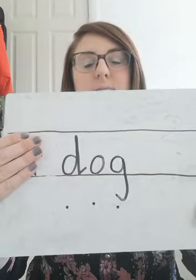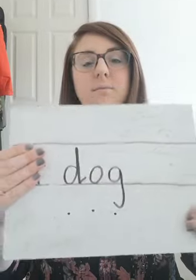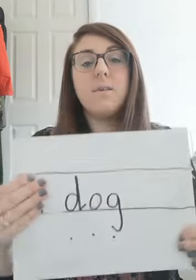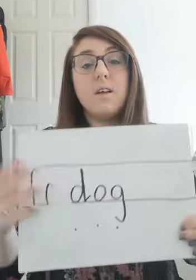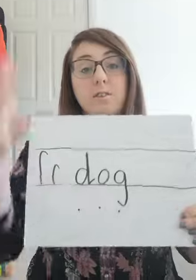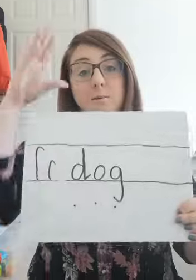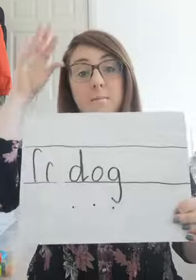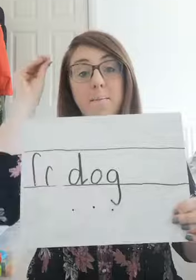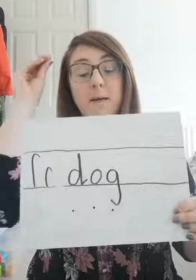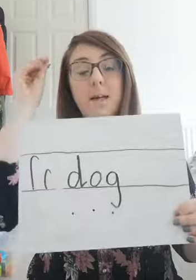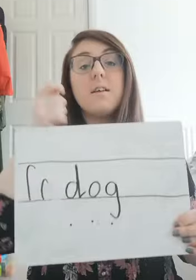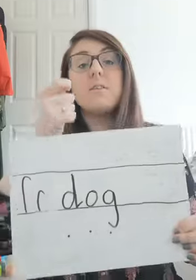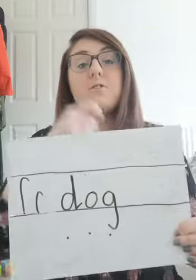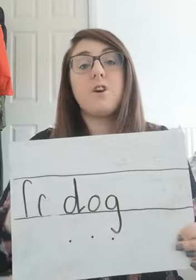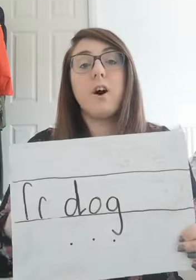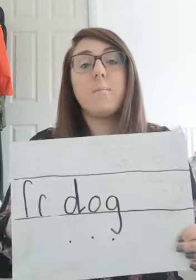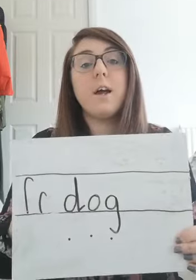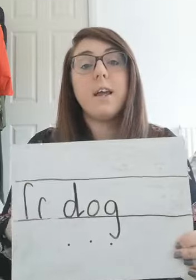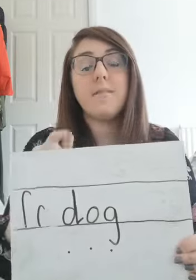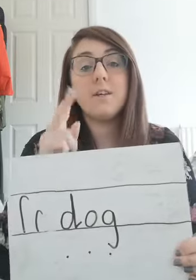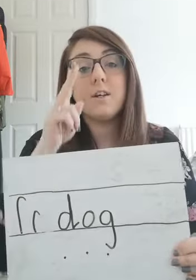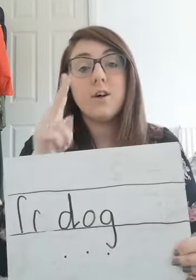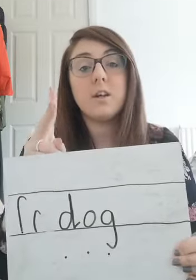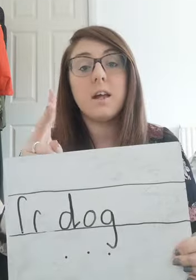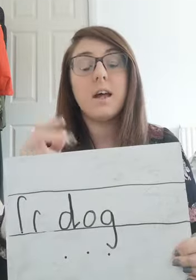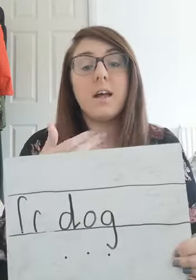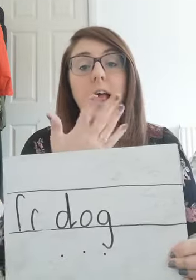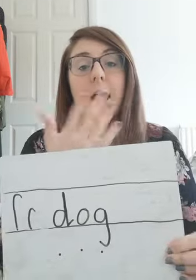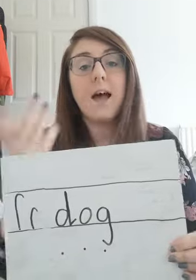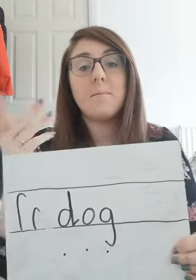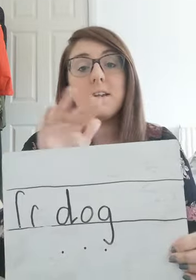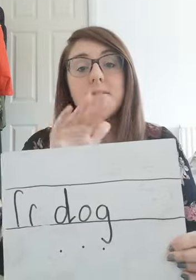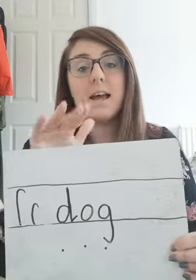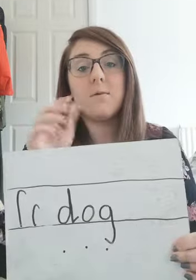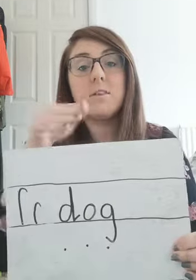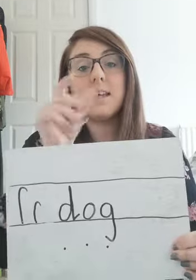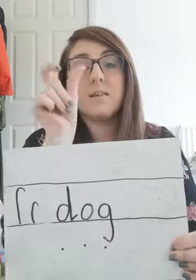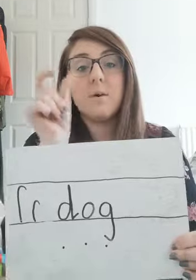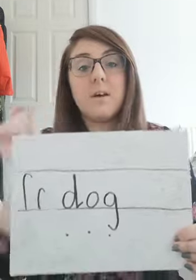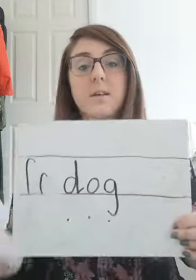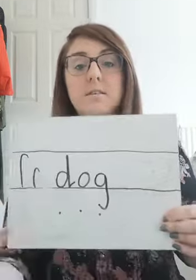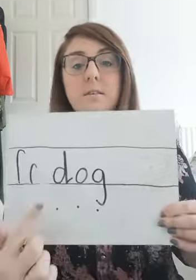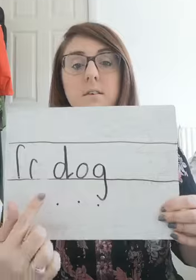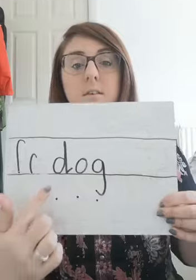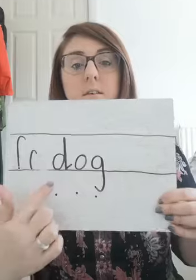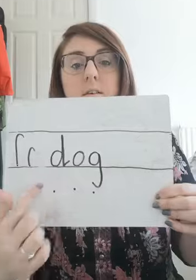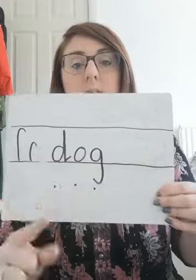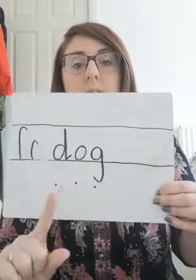So remember, start by having a look at how many sounds are in the word.